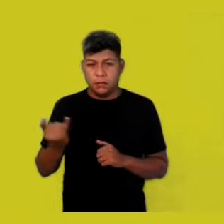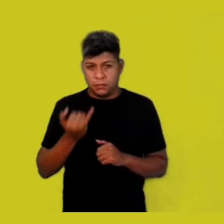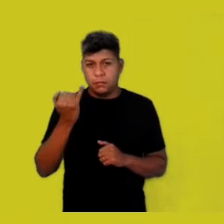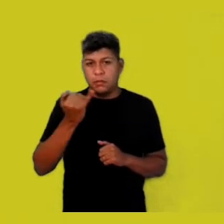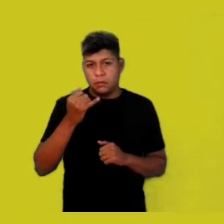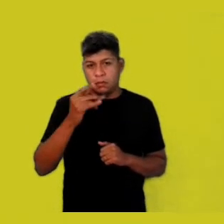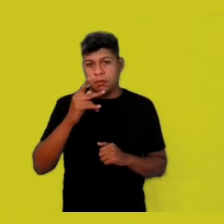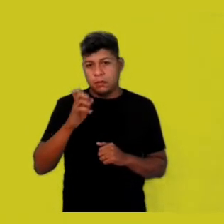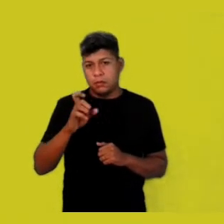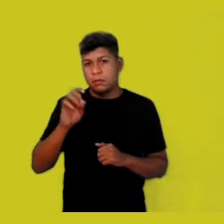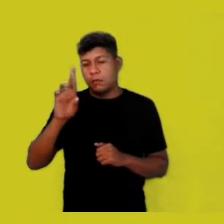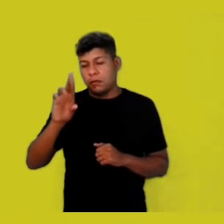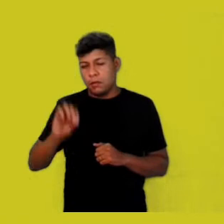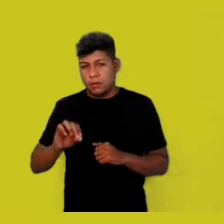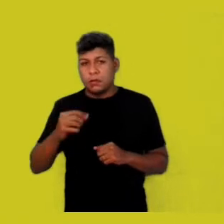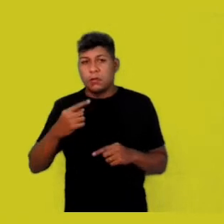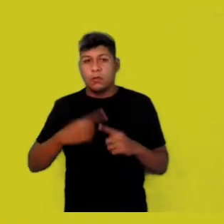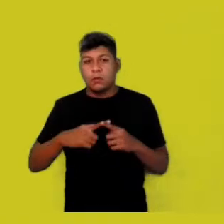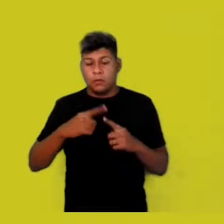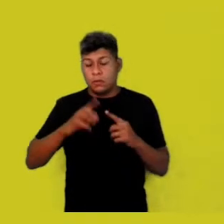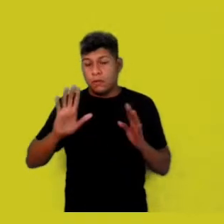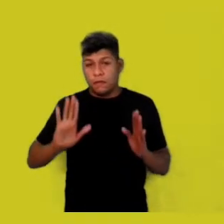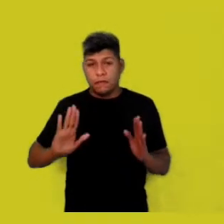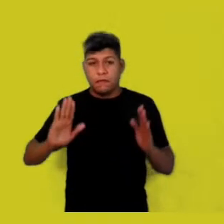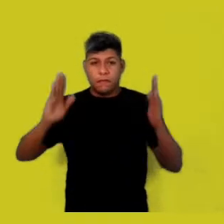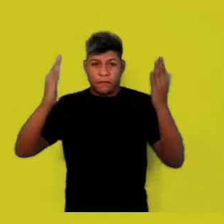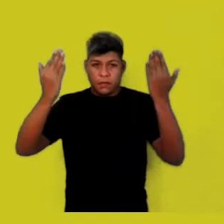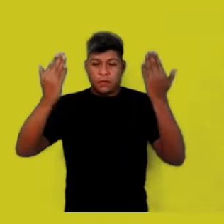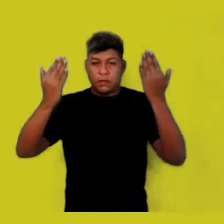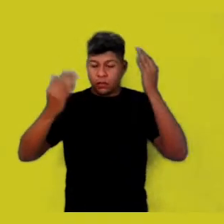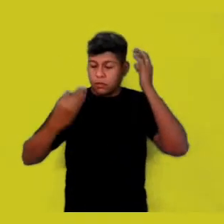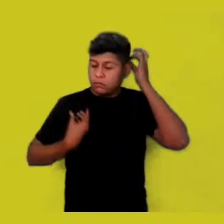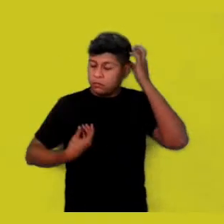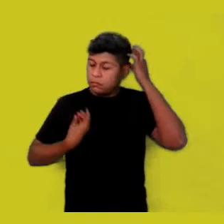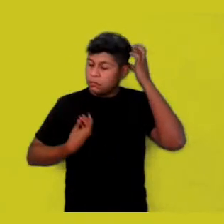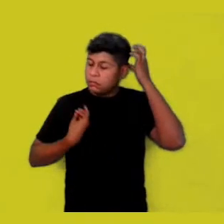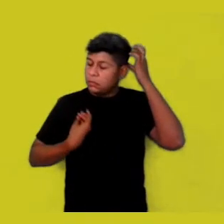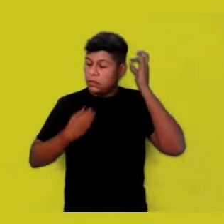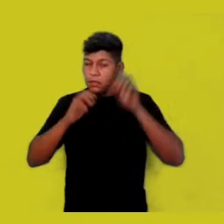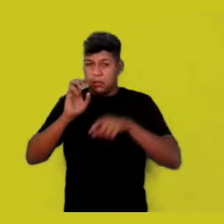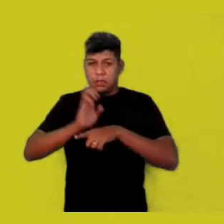because the feast, the playful state